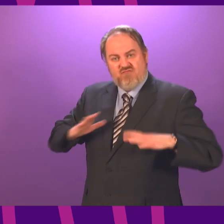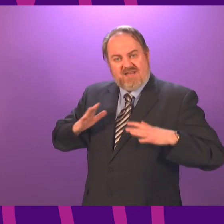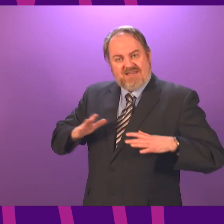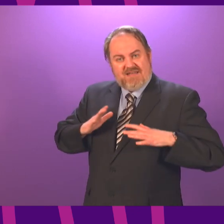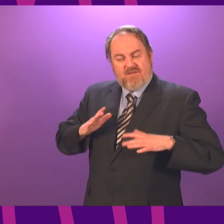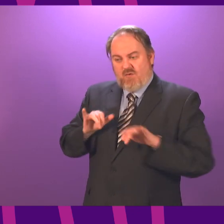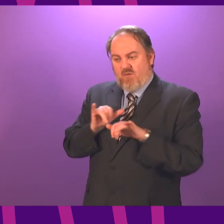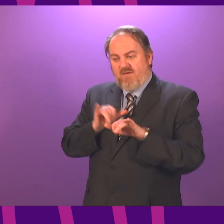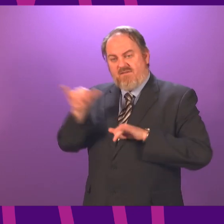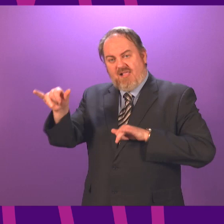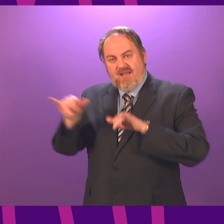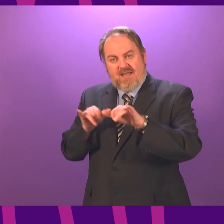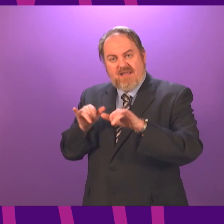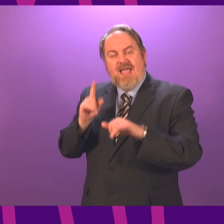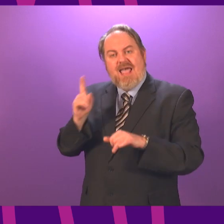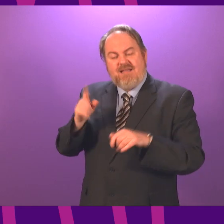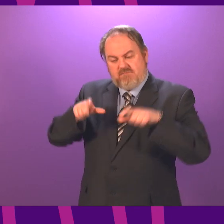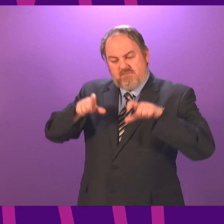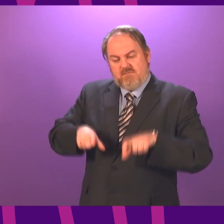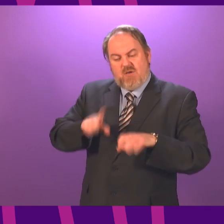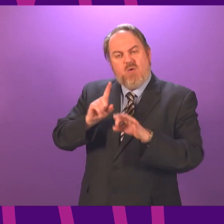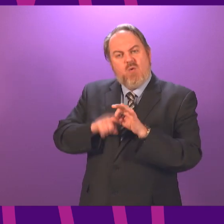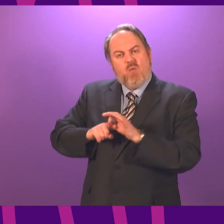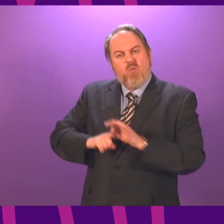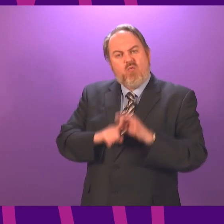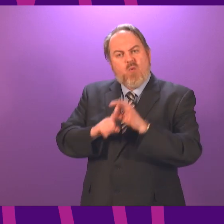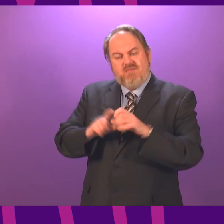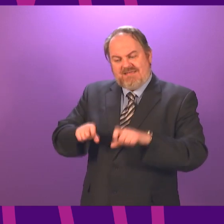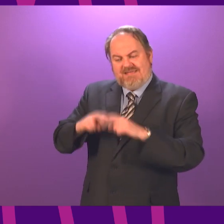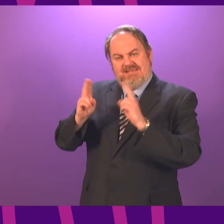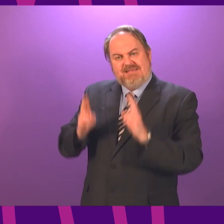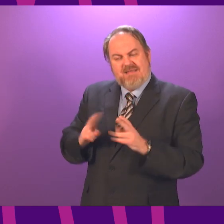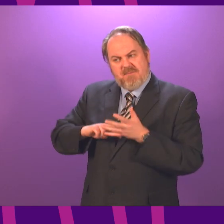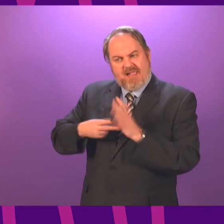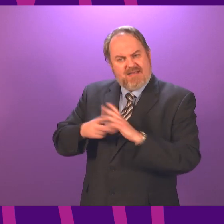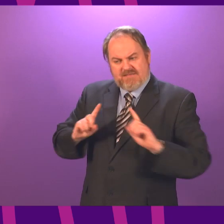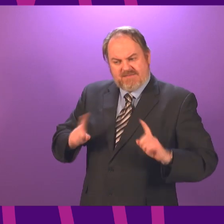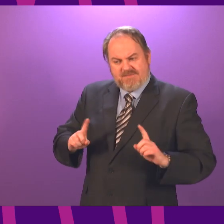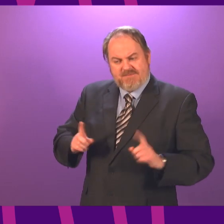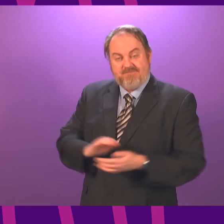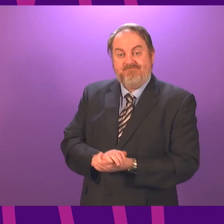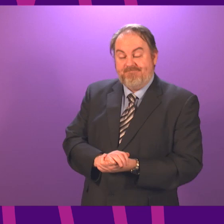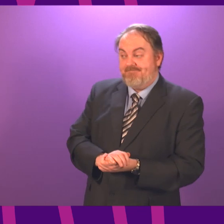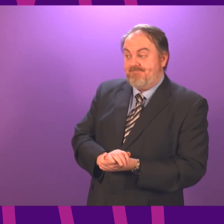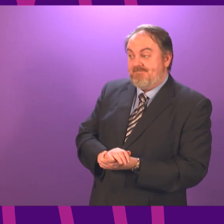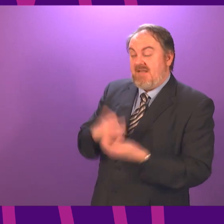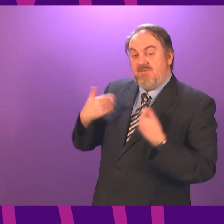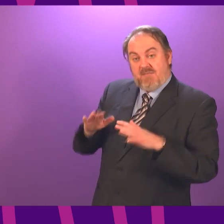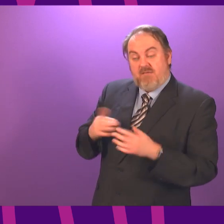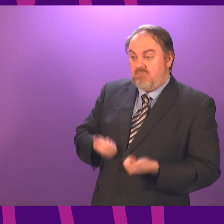travel quarantine that many of us in Scotland would wish to see? The First Minister: Constructive discussions with the UK Government